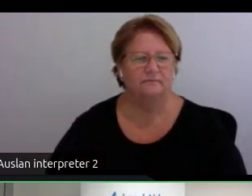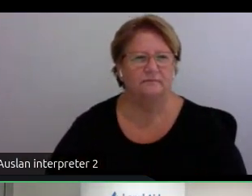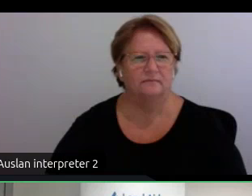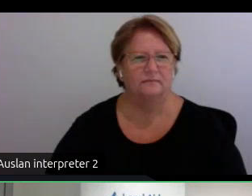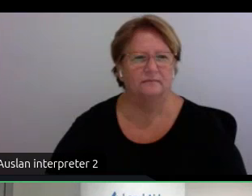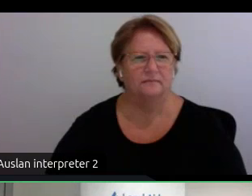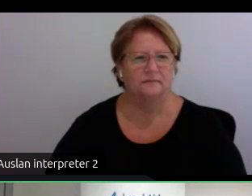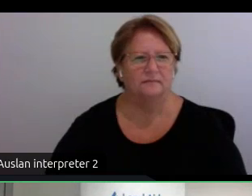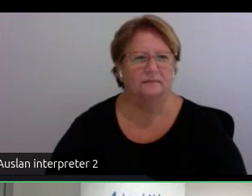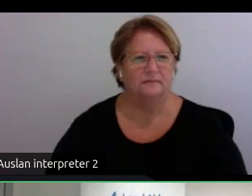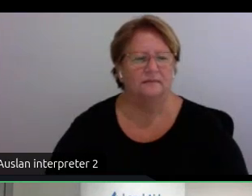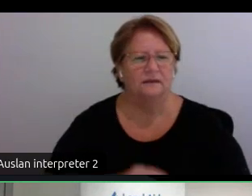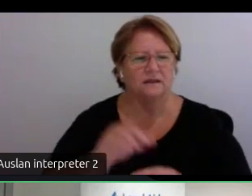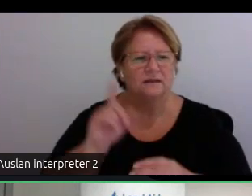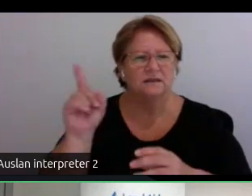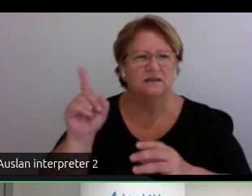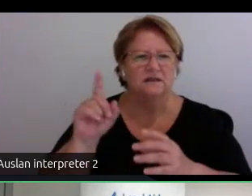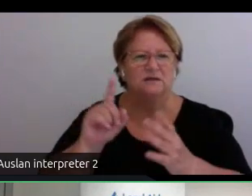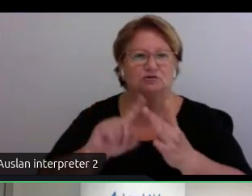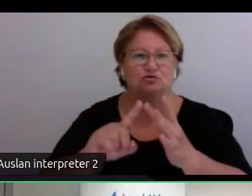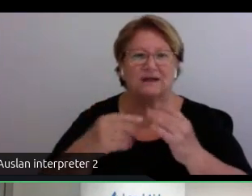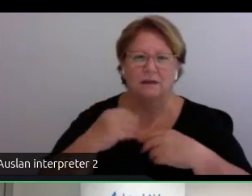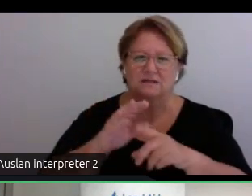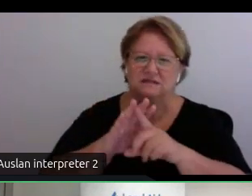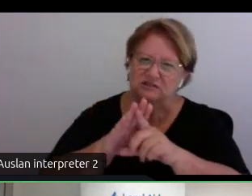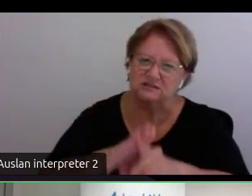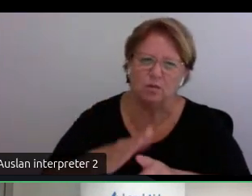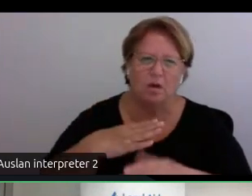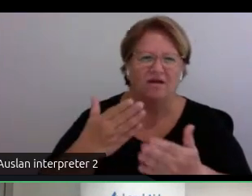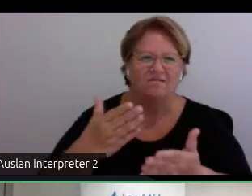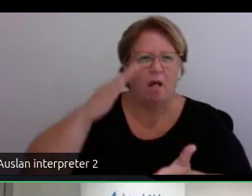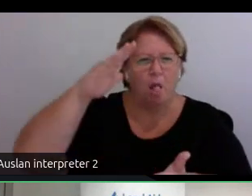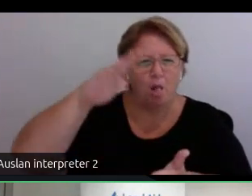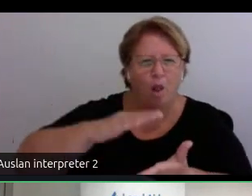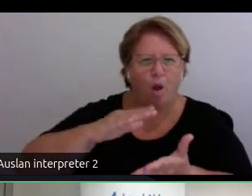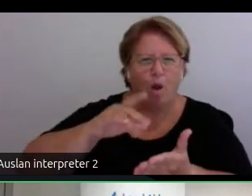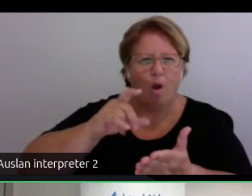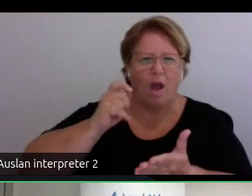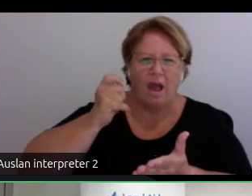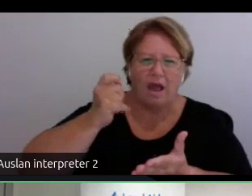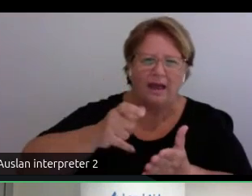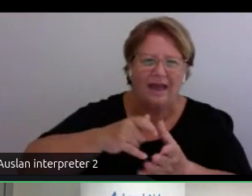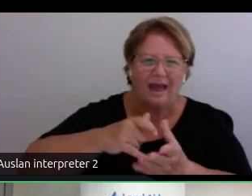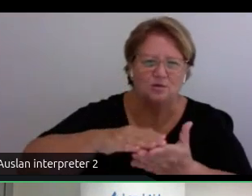really pressured by his insurer to agree to their really low cash settlement offer. I think we had